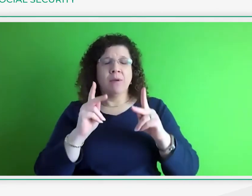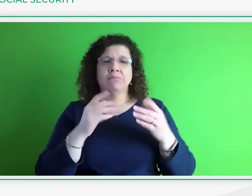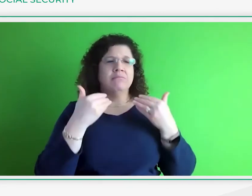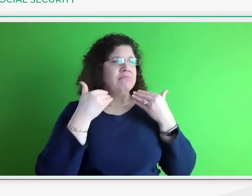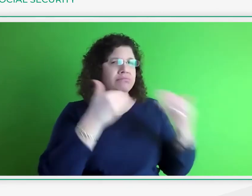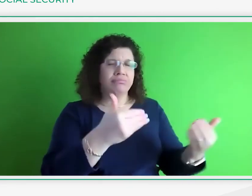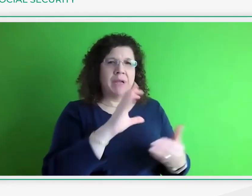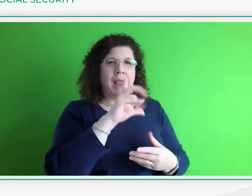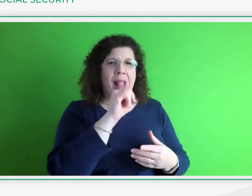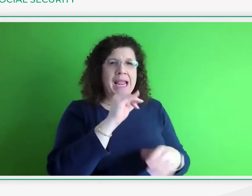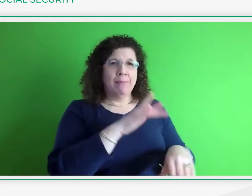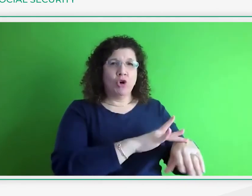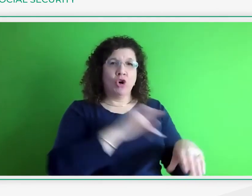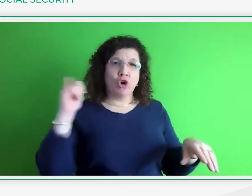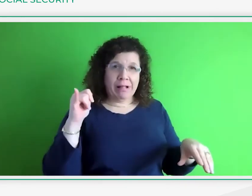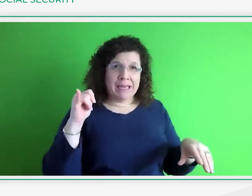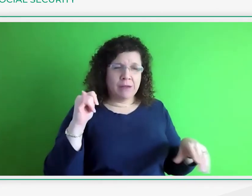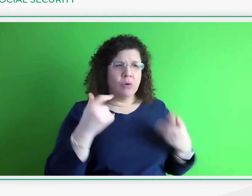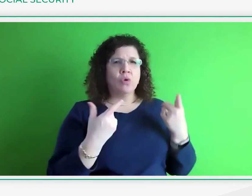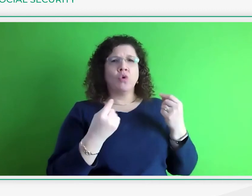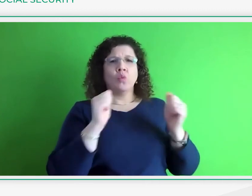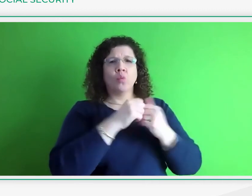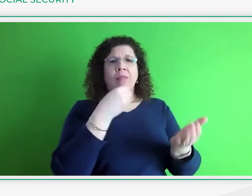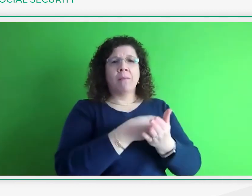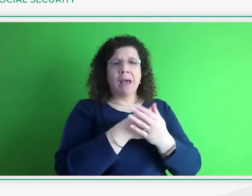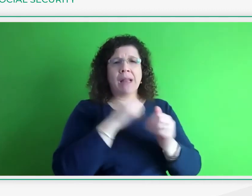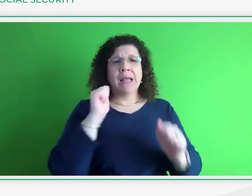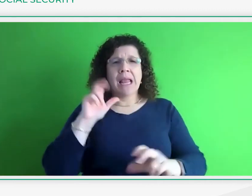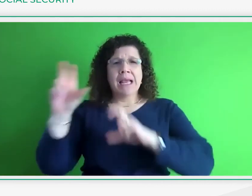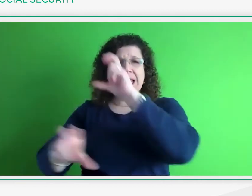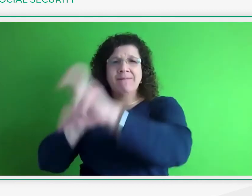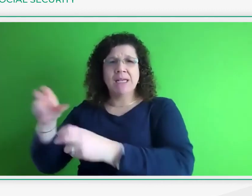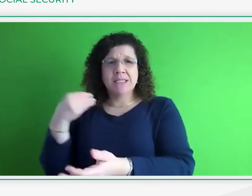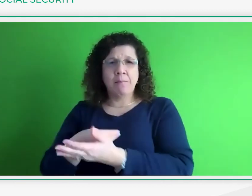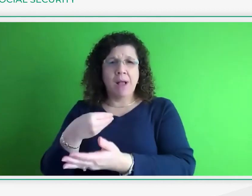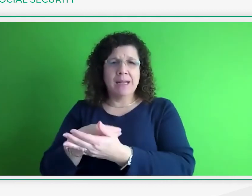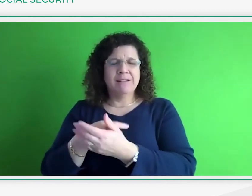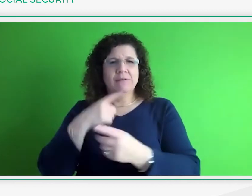Some people just go ahead and claim early. And then it's like, well, what do you do with the money?